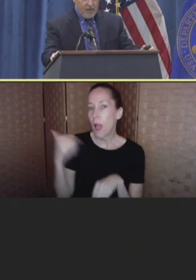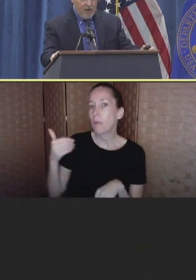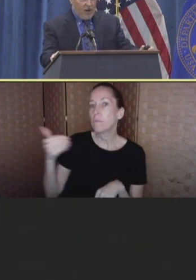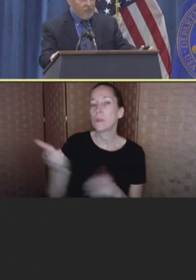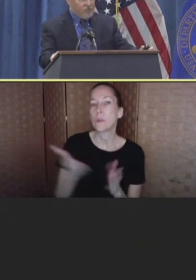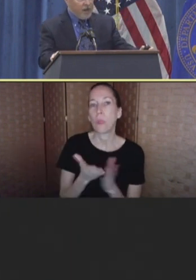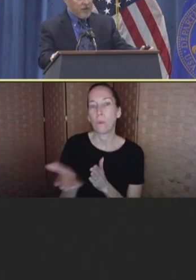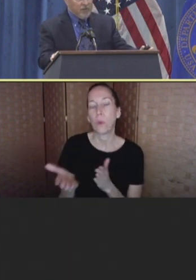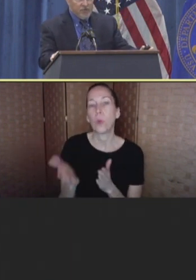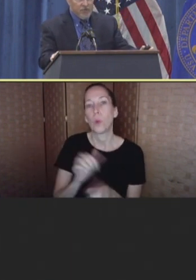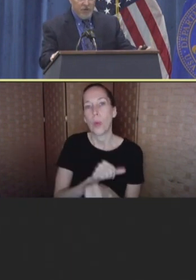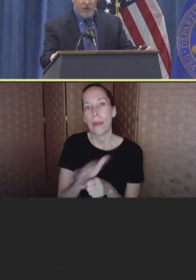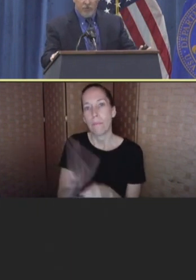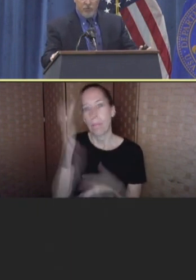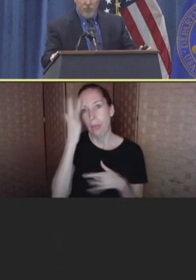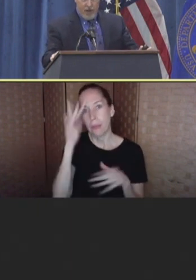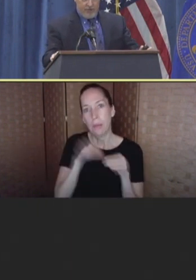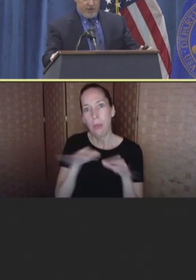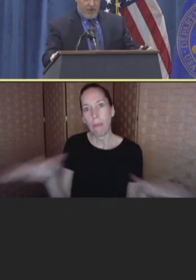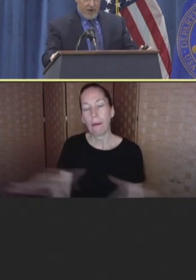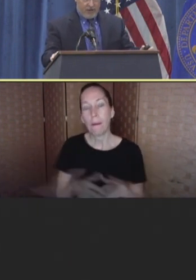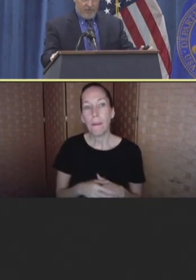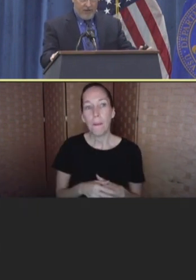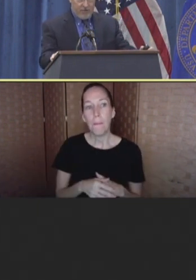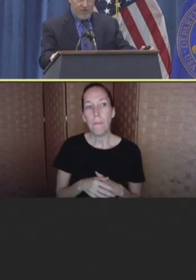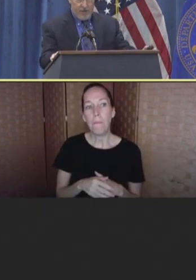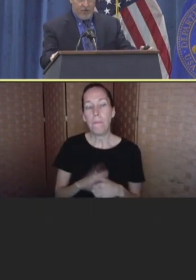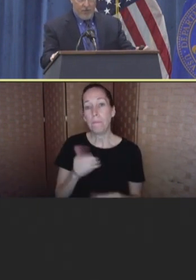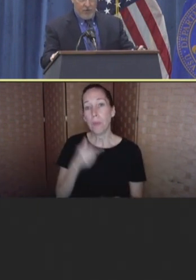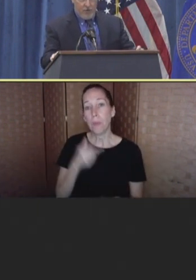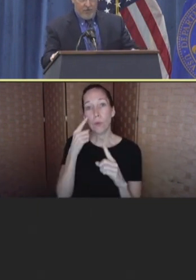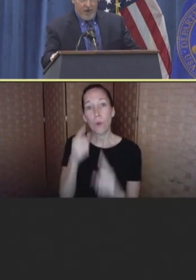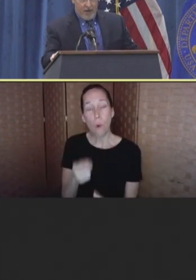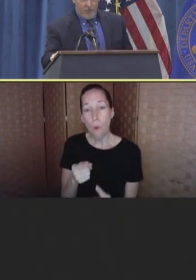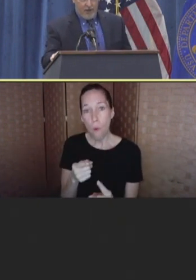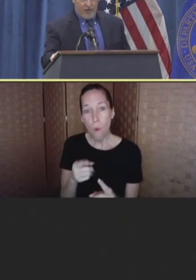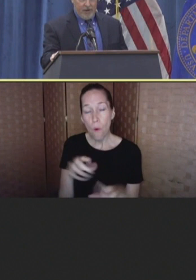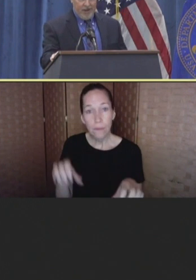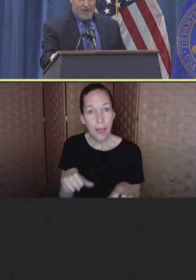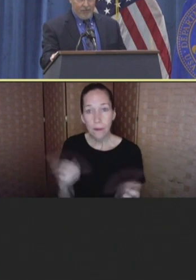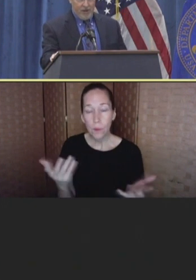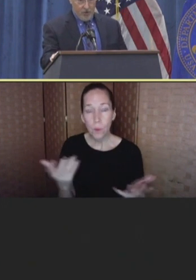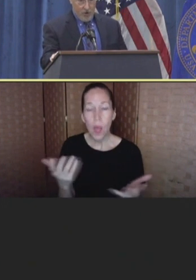And our objectives throughout our activities have been to: Review and evaluate and interpret